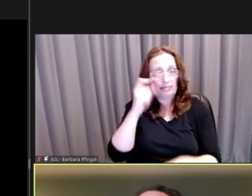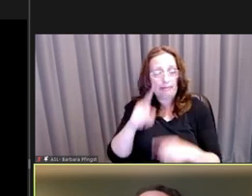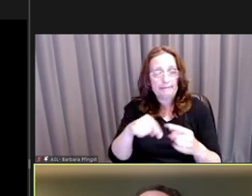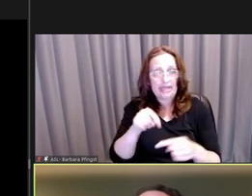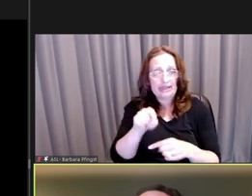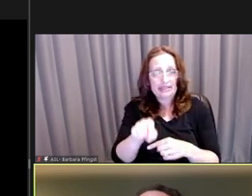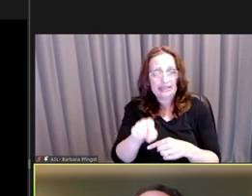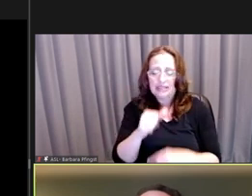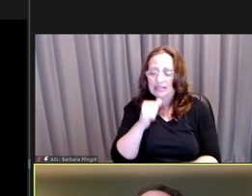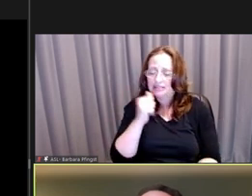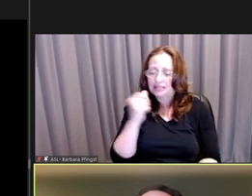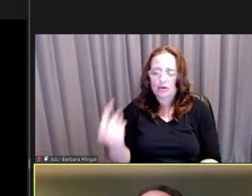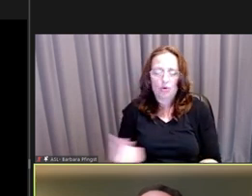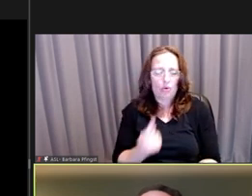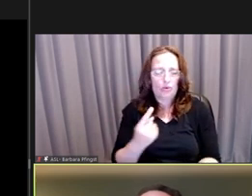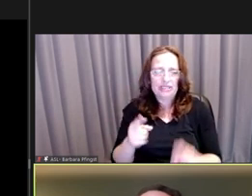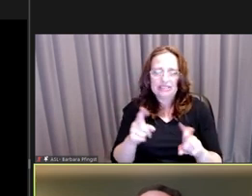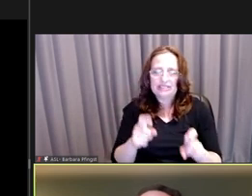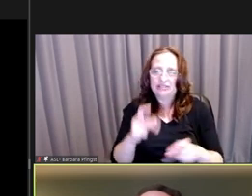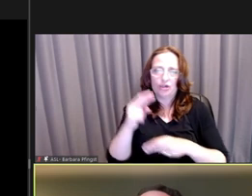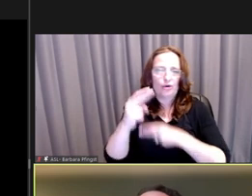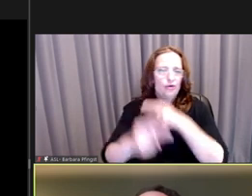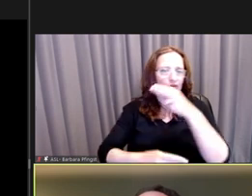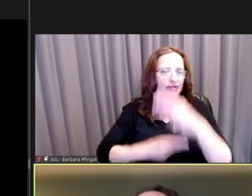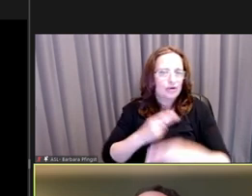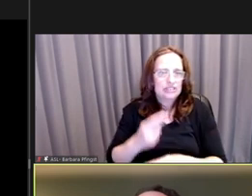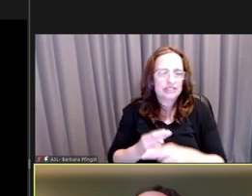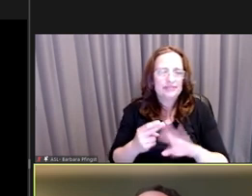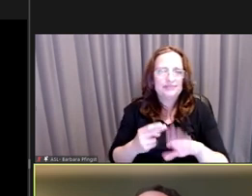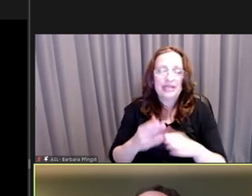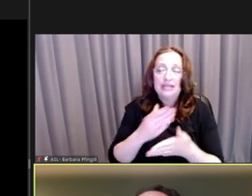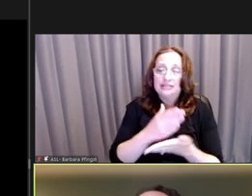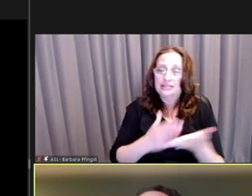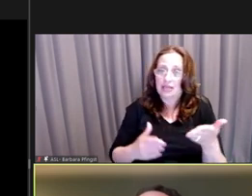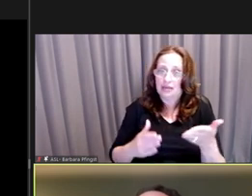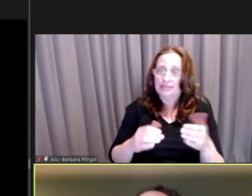tested for. There are certain states that have trialed some programs and